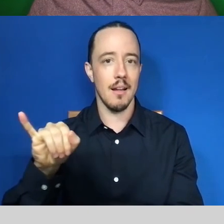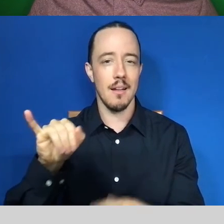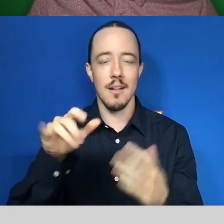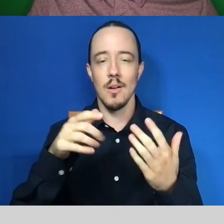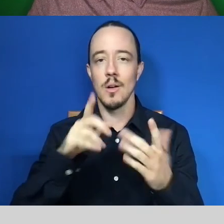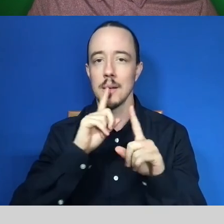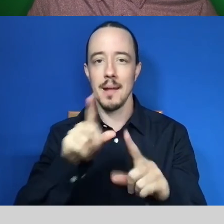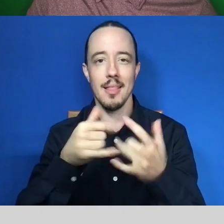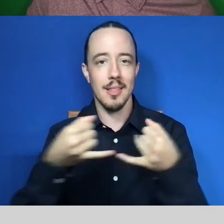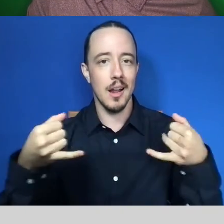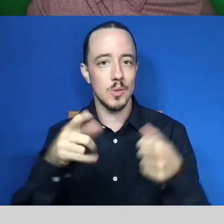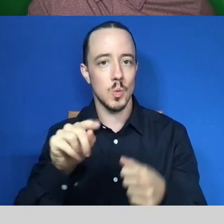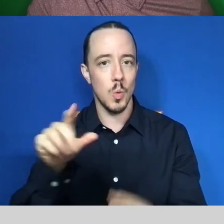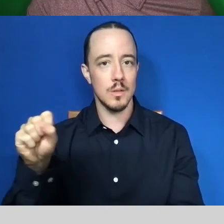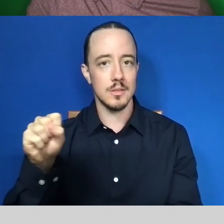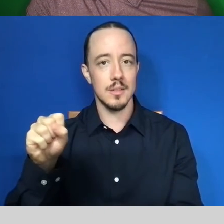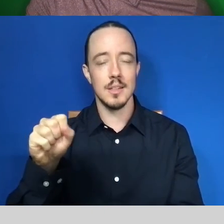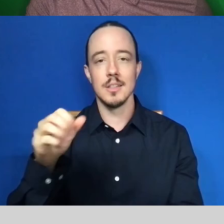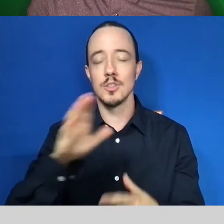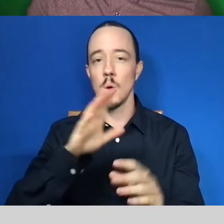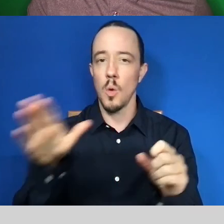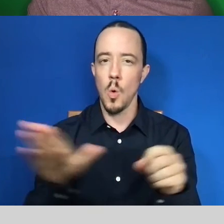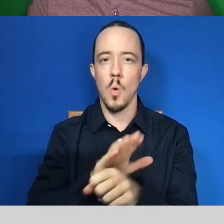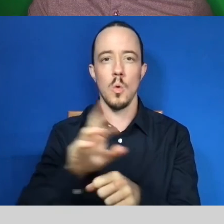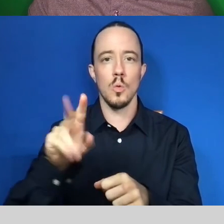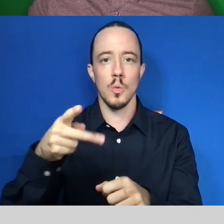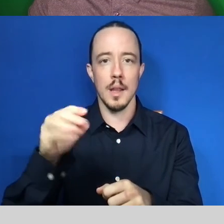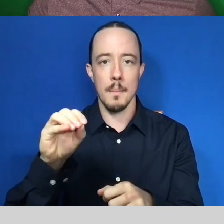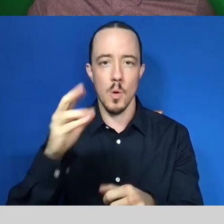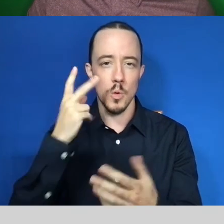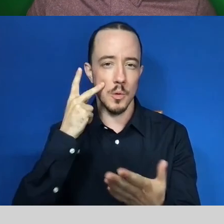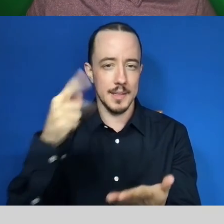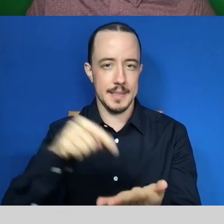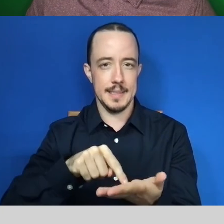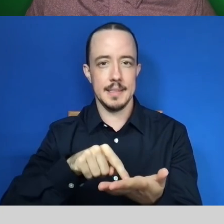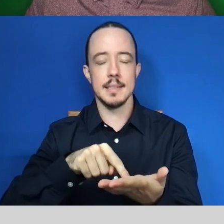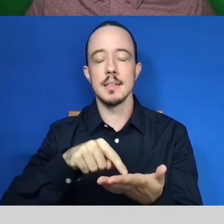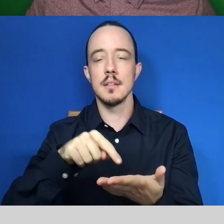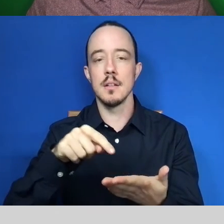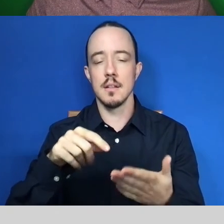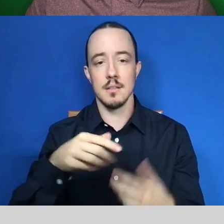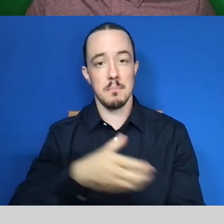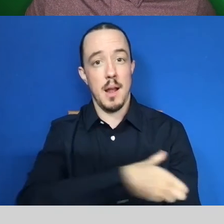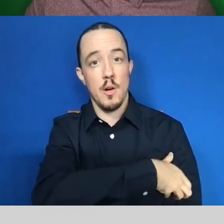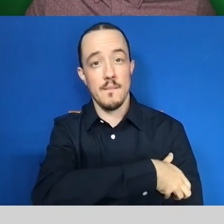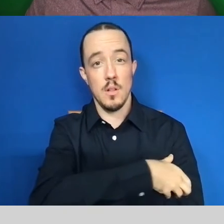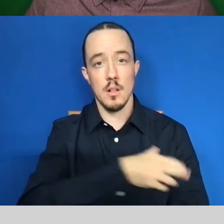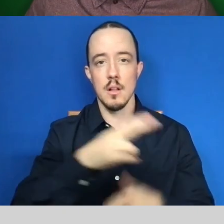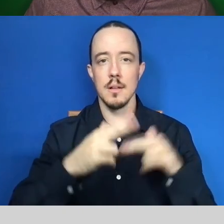or command line scripting tools so that you can get insights across the entire repository on a scheduled or ad hoc basis.